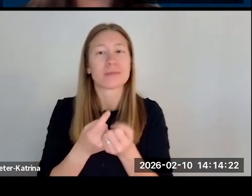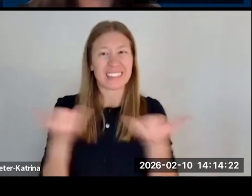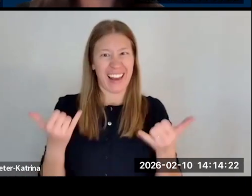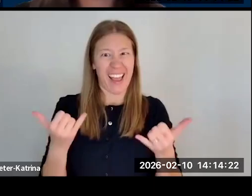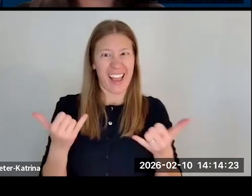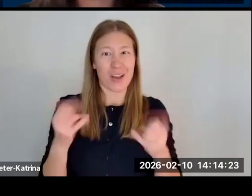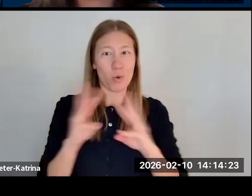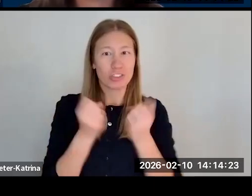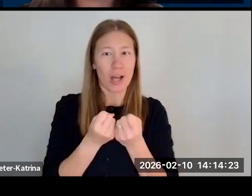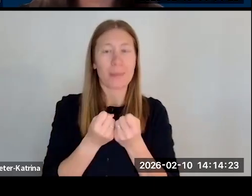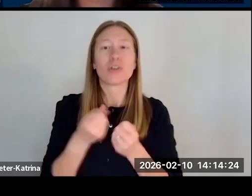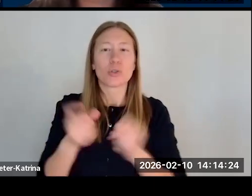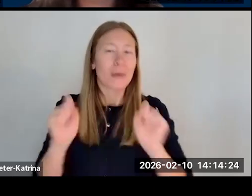So be sure to check that out.